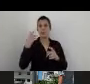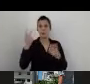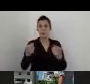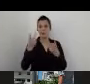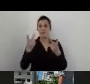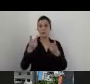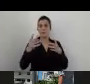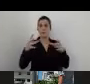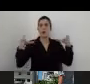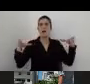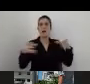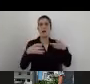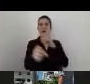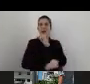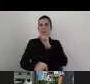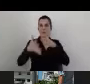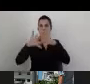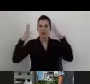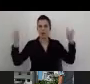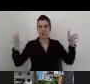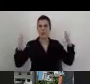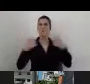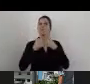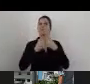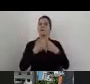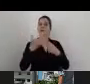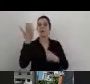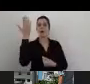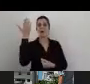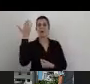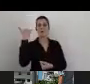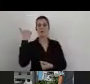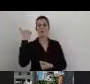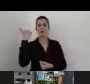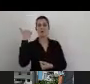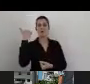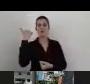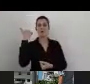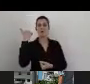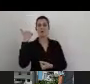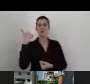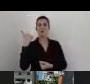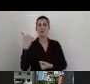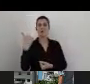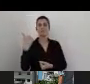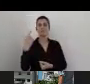Our challenge was to make our accessibility diagnosis,